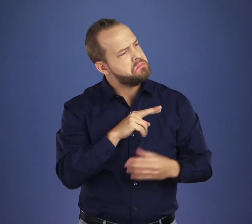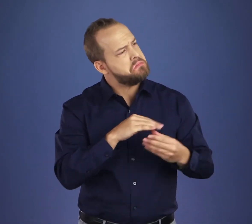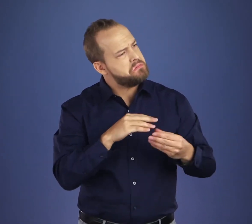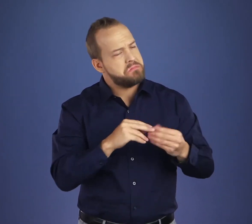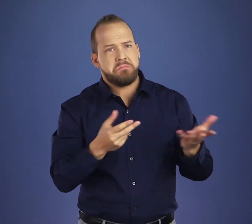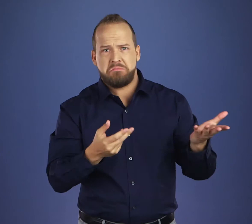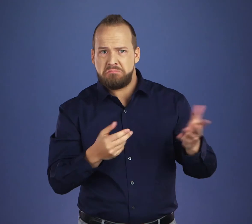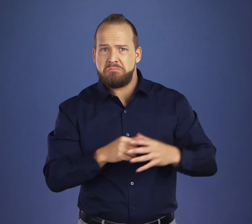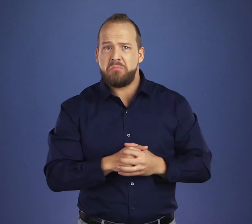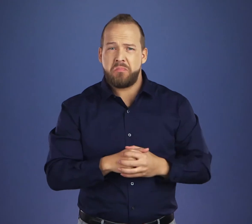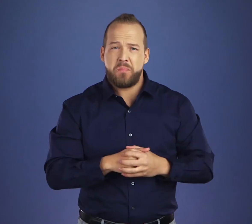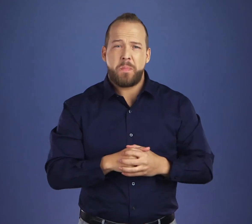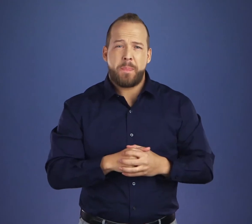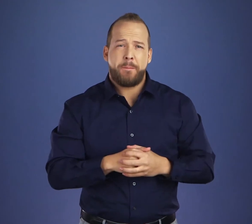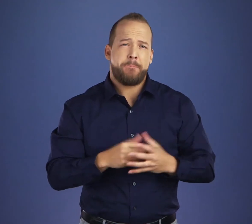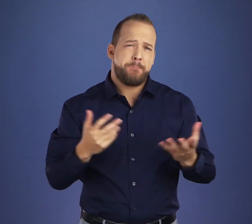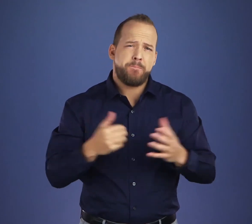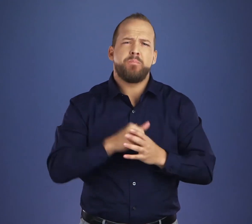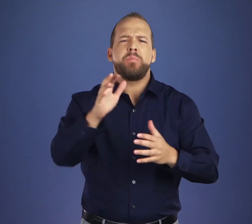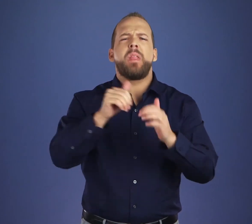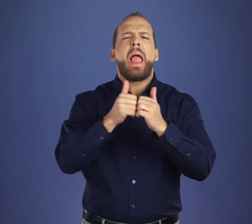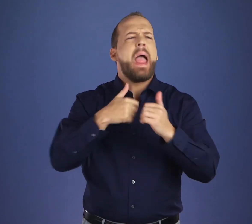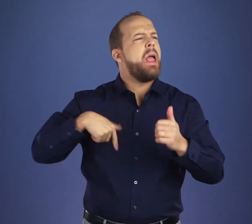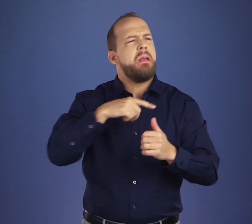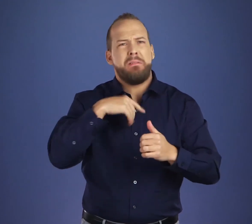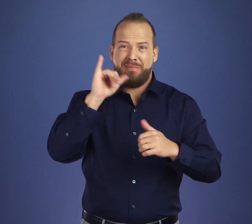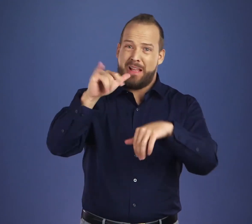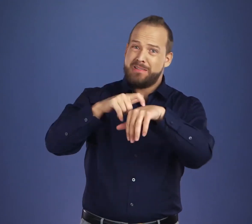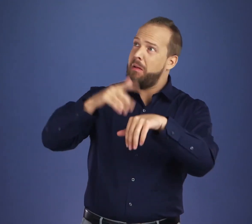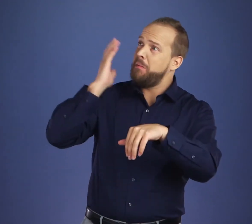How could we then guess that all those fears were to prove groundless?